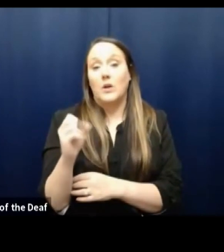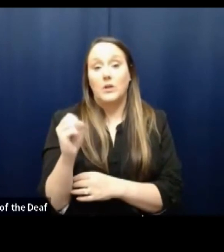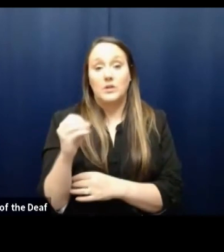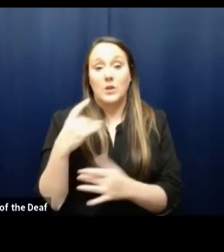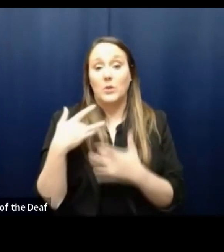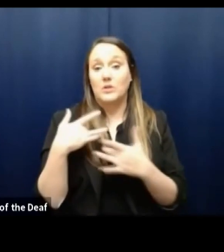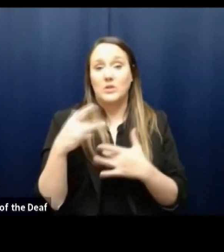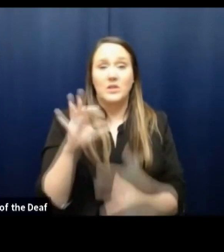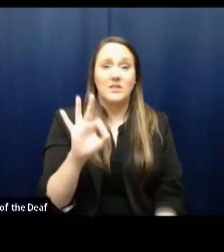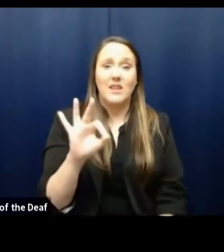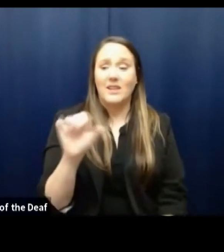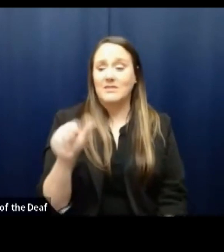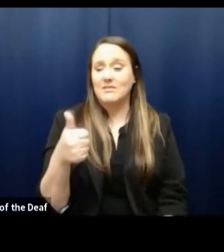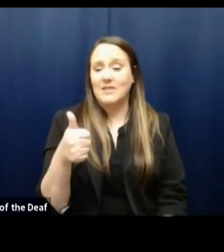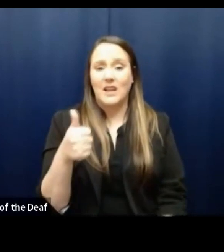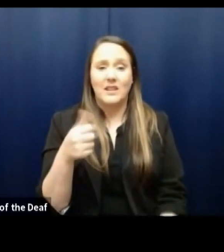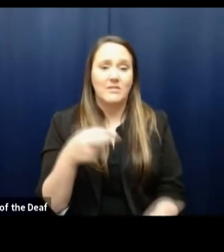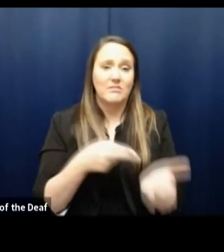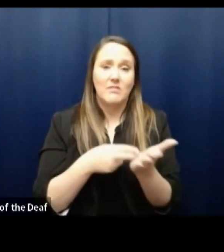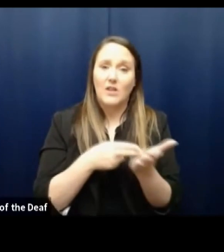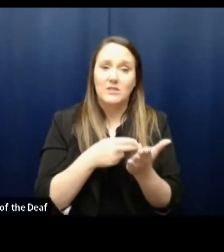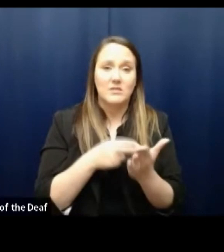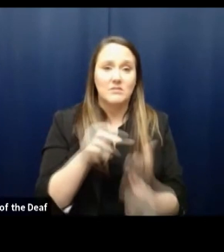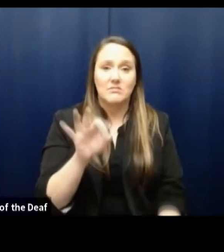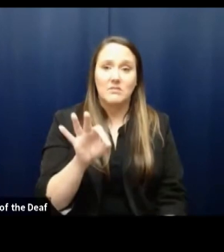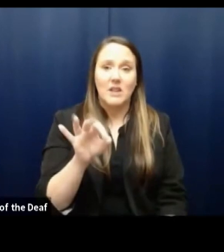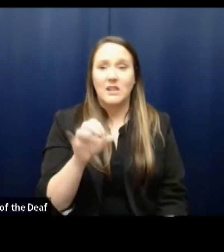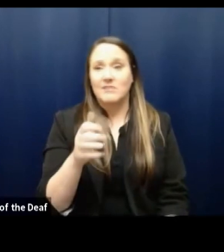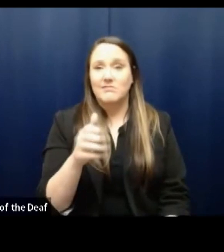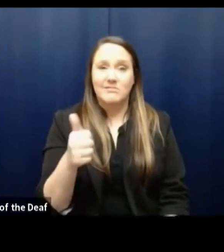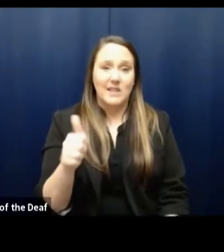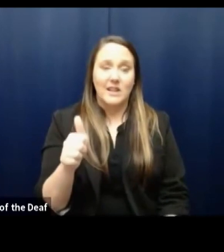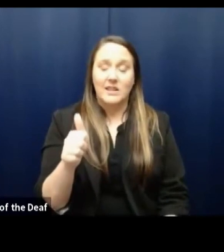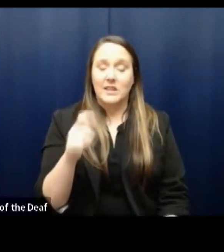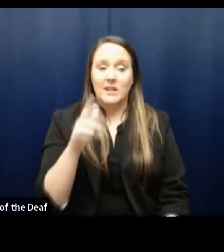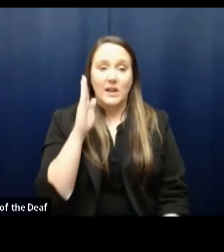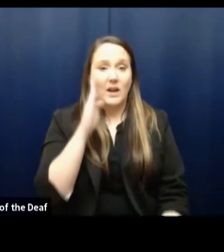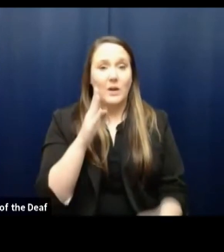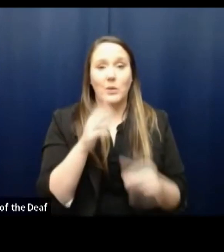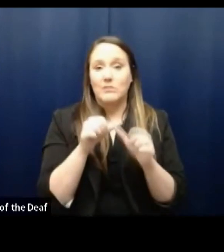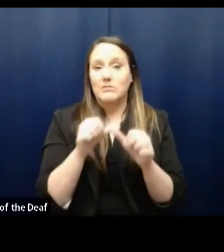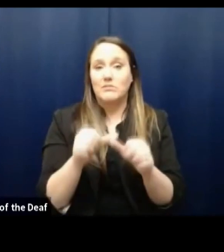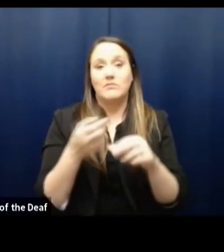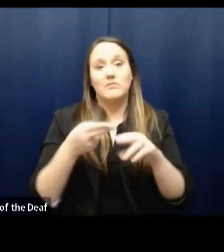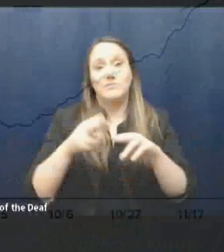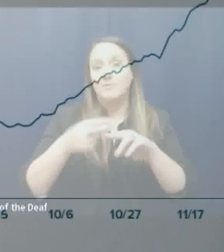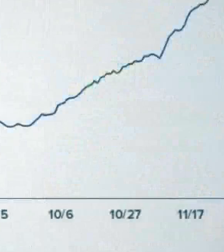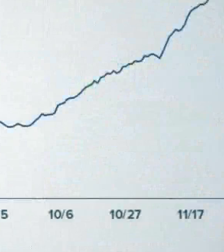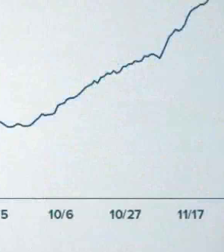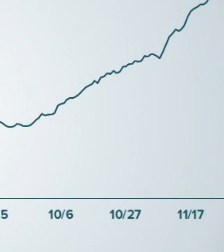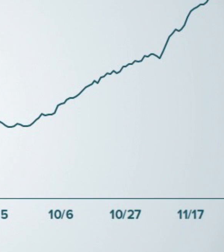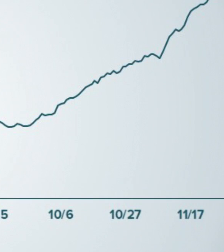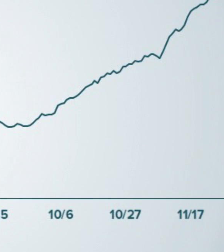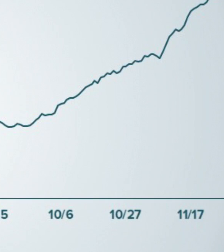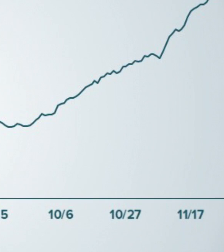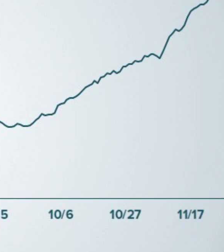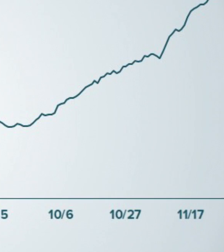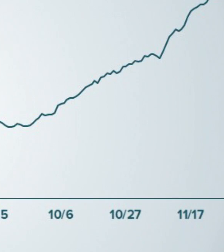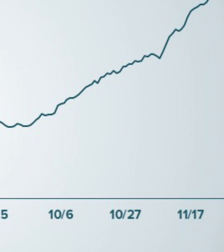4@4@We 4@4@We >> 4@4@We >> have 4@4@We >> have the 4@4@We >> have the highest 4@4@We >> have the highest case 4@4@We >> have the highest case count 4@4@We >> have the highest case count we've 4@4@We >> have the highest case count we've ever 4@4@We >> have the highest case count we've ever had 4@4@We >> have the highest case count we've ever had i4@n 4@4@We >> have the highest case count we've ever had i4@n Knox. 4@4@We >> have the highest case count we've ever had i4@n Knox. So 4@4@We >> have the highest case count we've ever had i4@n Knox. So I 4@4@We >> have the highest case count we've ever had i4@n Knox. So I would 4@4@We >> have the highest case count we've ever had i4@n Knox. So I would put 4@4@We >> have the highest case count we've ever had i4@n Knox. So I would put concern 4@4@We >> have the highest case count we've ever had i4@n Knox. So I would put concern and 4@4@We >> have the highest case count we've ever had i4@n Knox. So I would put concern and a count we've ever had i4@n Knox. So I would put concern and a count we've ever had i4@n Knox. So I would put concern and a nine count we've ever had i4@n Knox. So I would put concern and a nine or count we've ever had i4@n Knox. So I would put concern and a nine or 104@ count we've ever had i4@n Knox. So I would put concern and a nine or 104@ on count we've ever had i4@n Knox. So I would put concern and a nine or 104@ on just count we've ever had i4@n Knox. So I would put concern and a nine or 104@ on just being